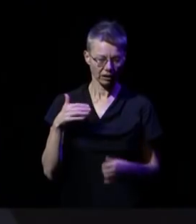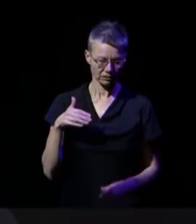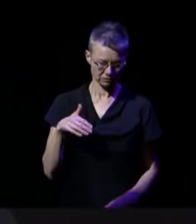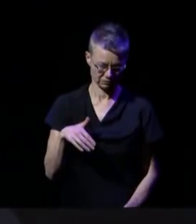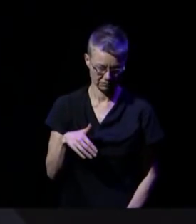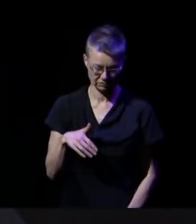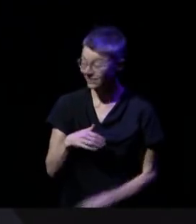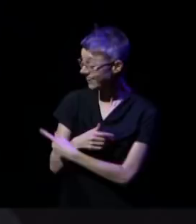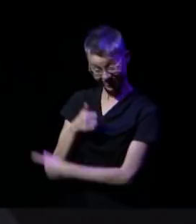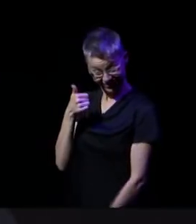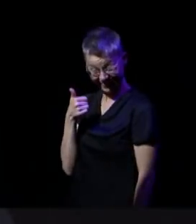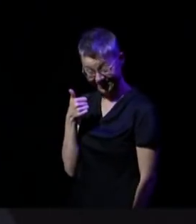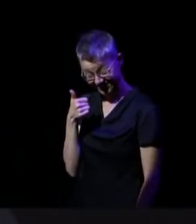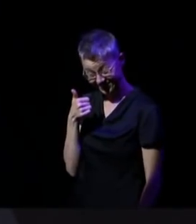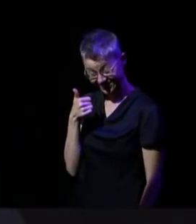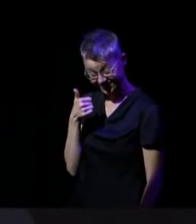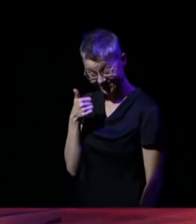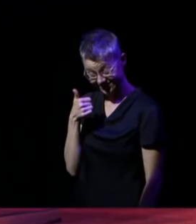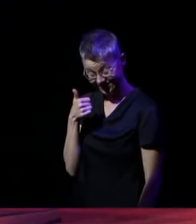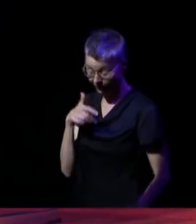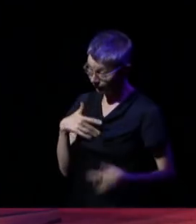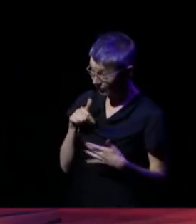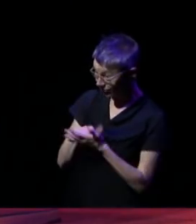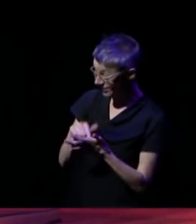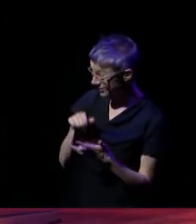That's great, if it feels right to you, go with it.